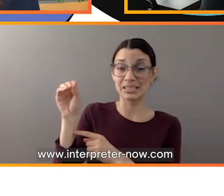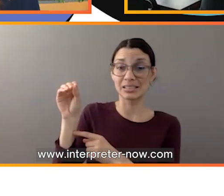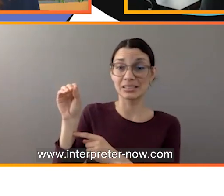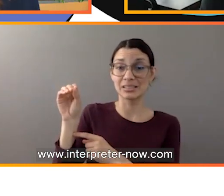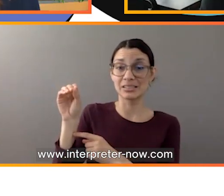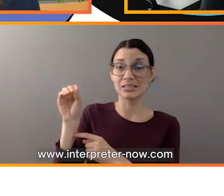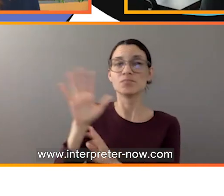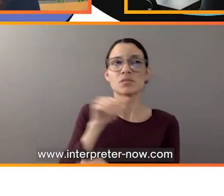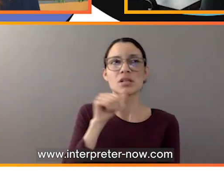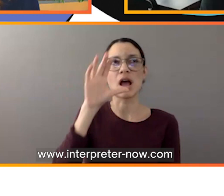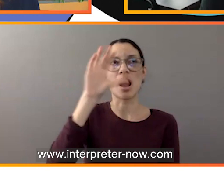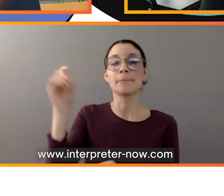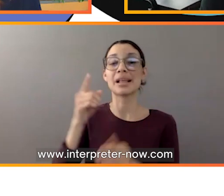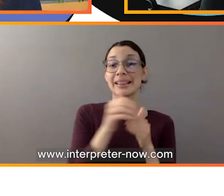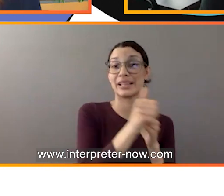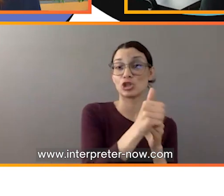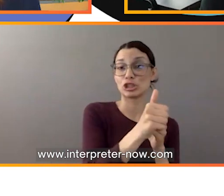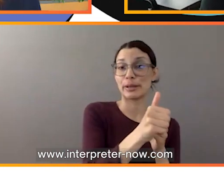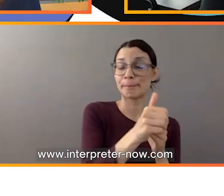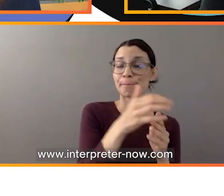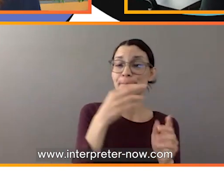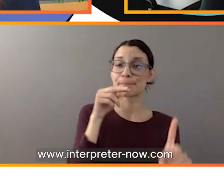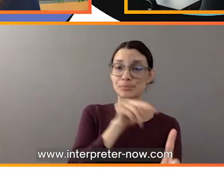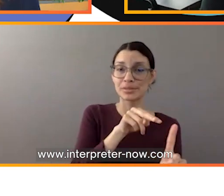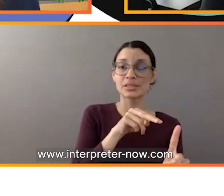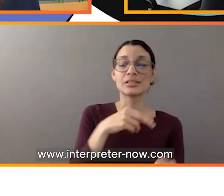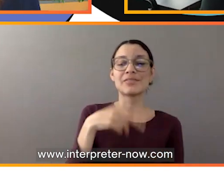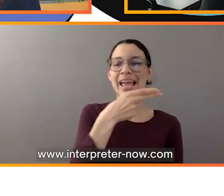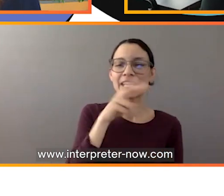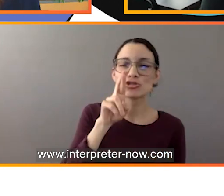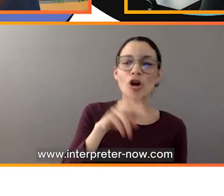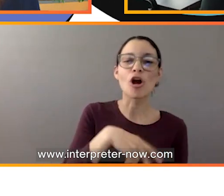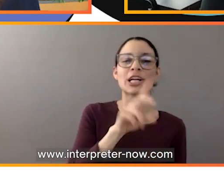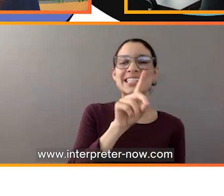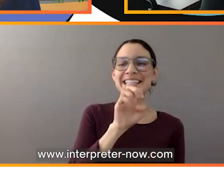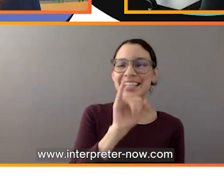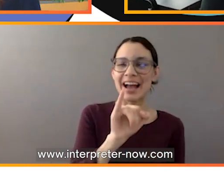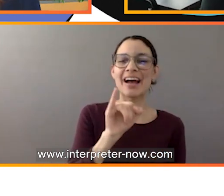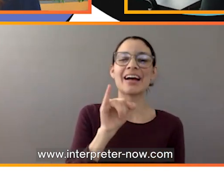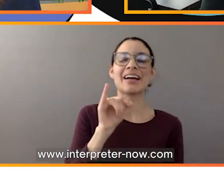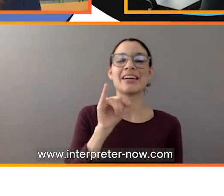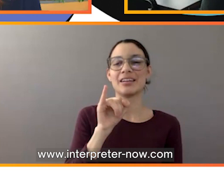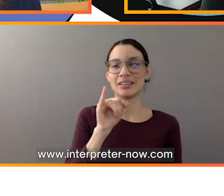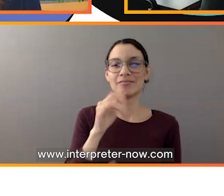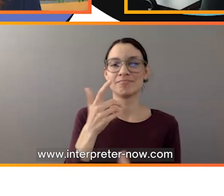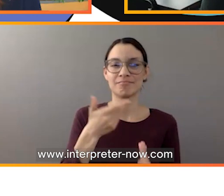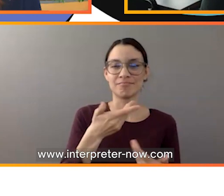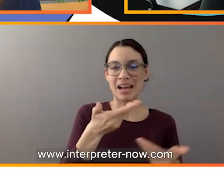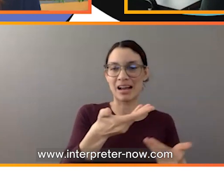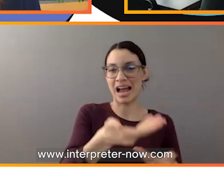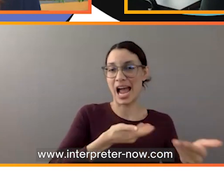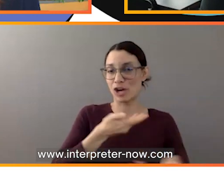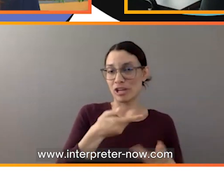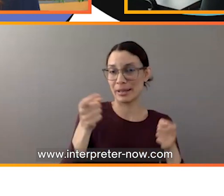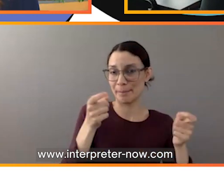when we have fear and when we're stressed, we tend to default to our biases more.